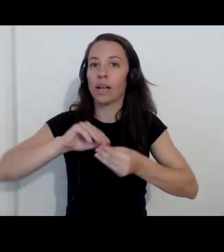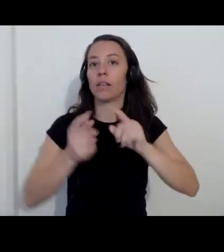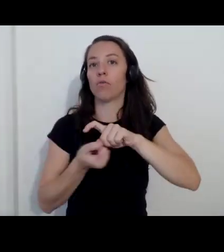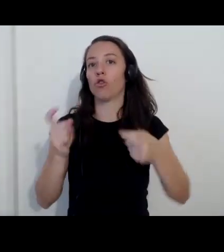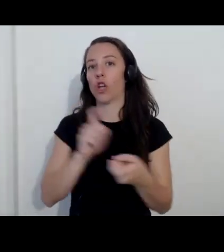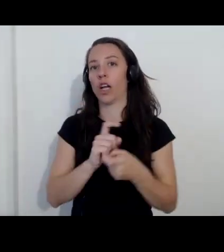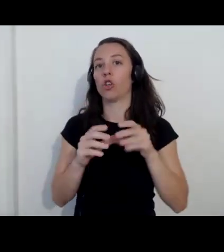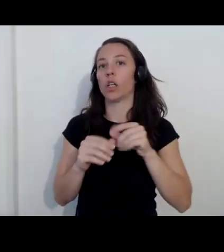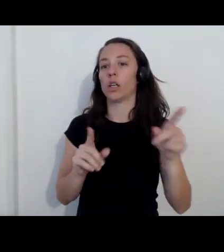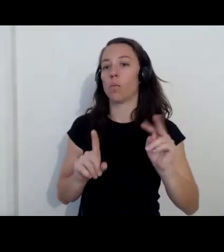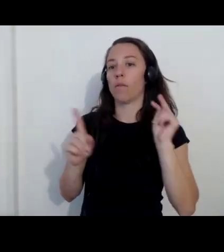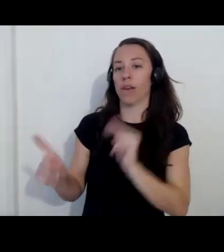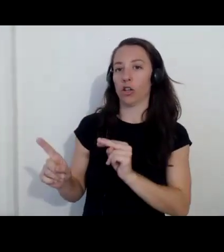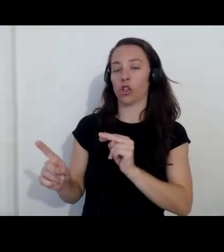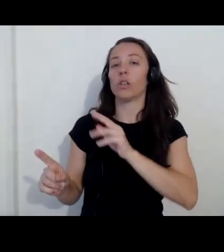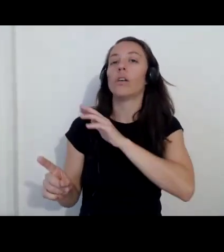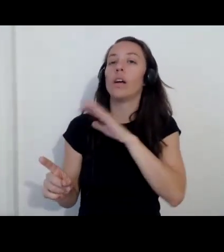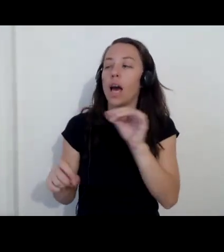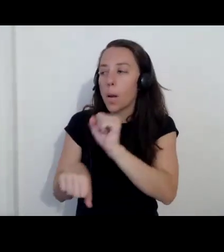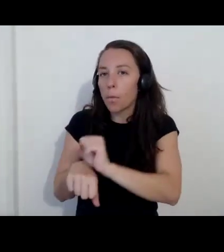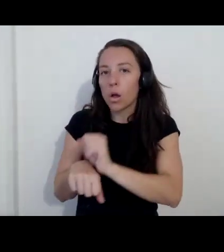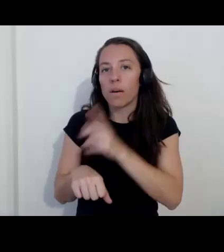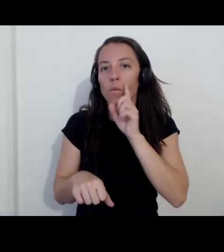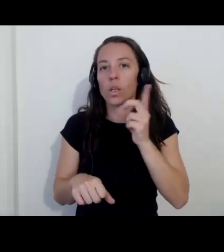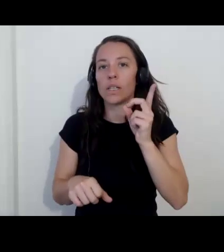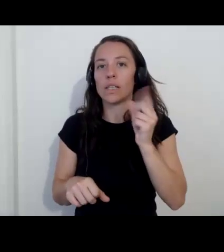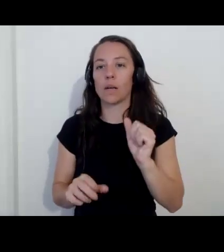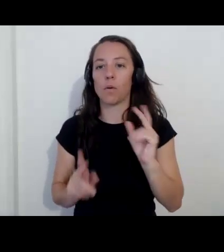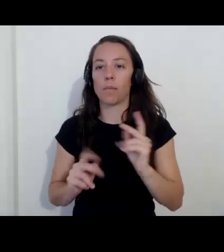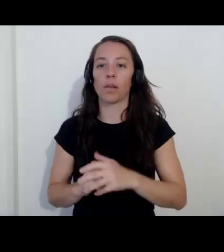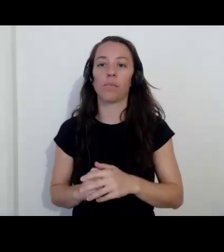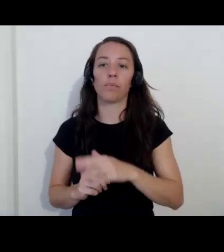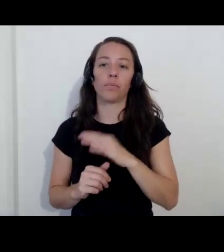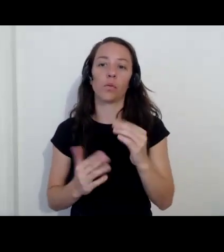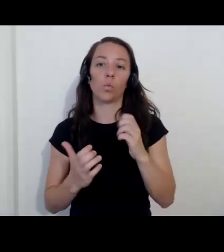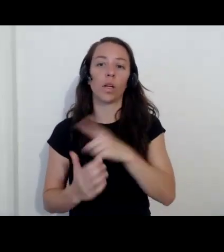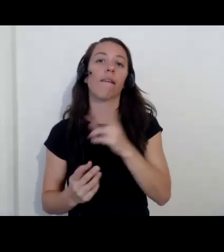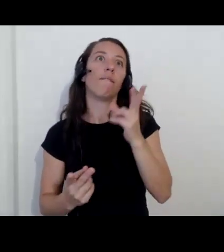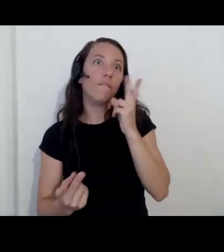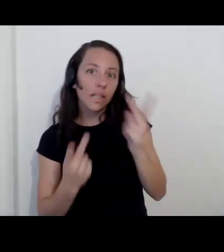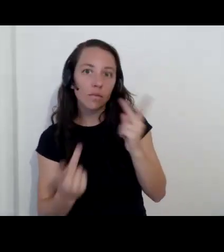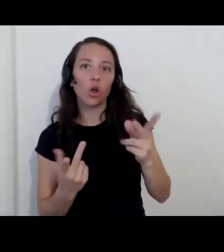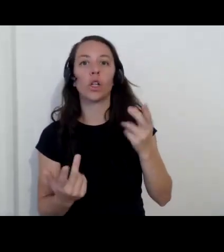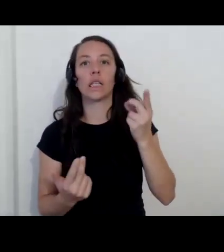and employment of Disabled people and we really aim to create role models in leadership position.